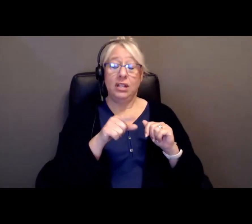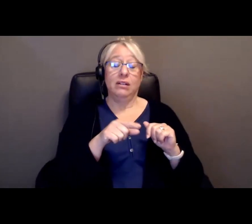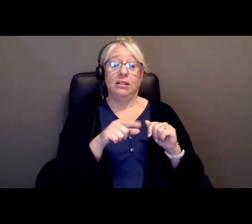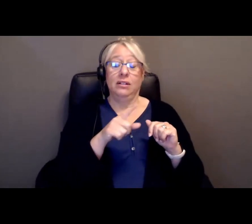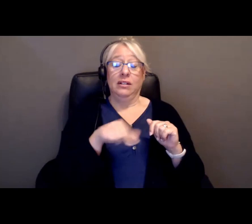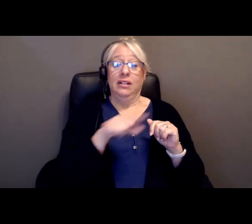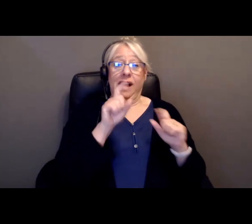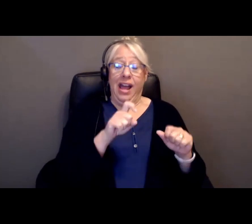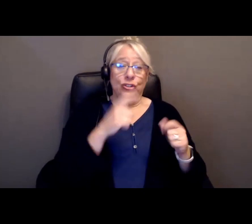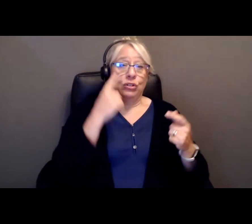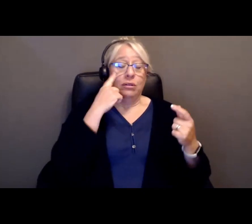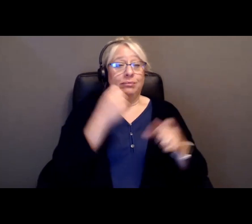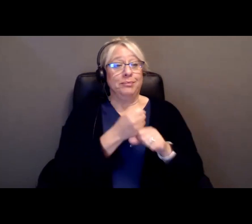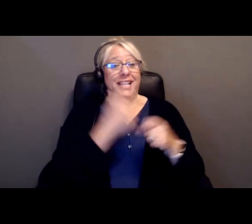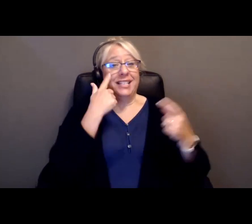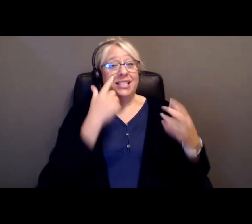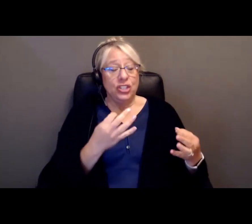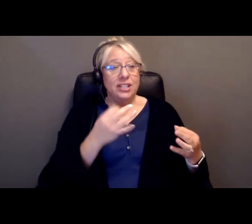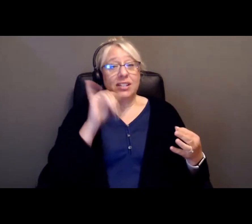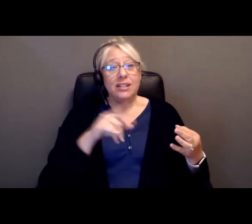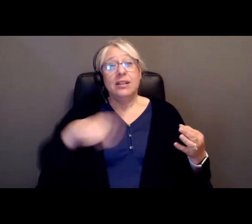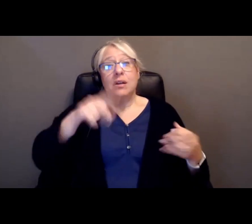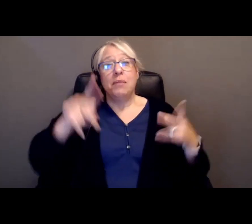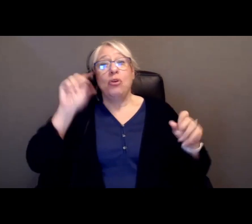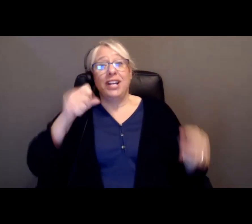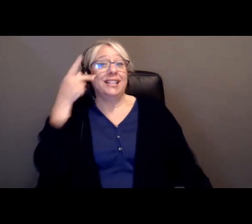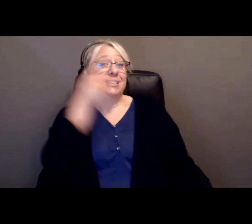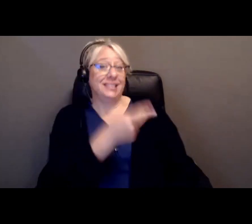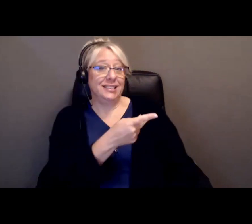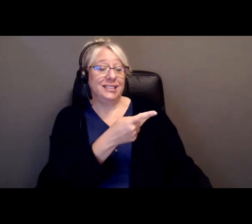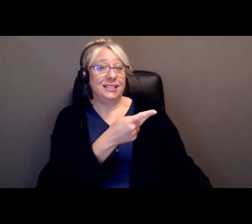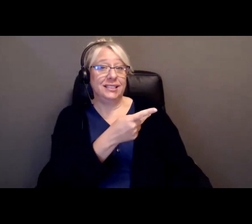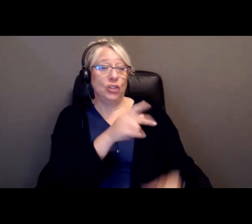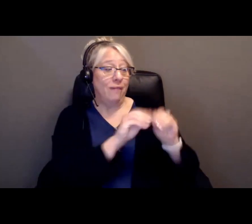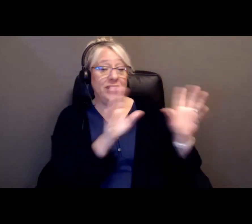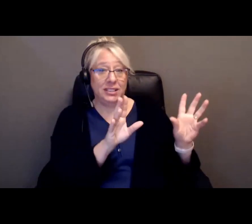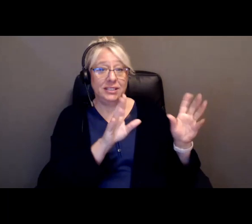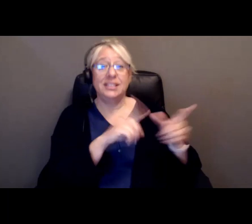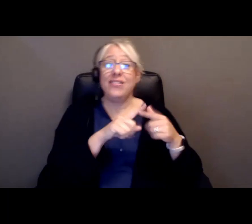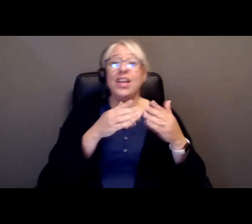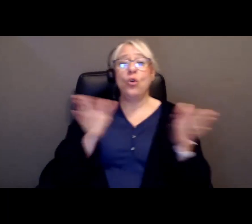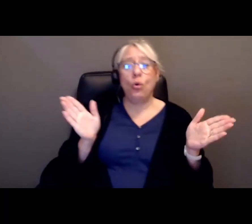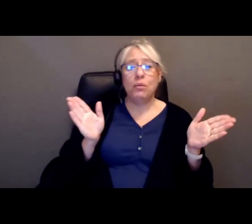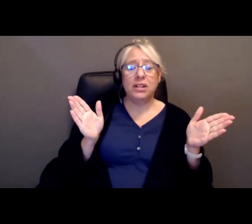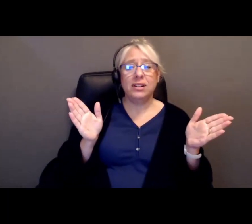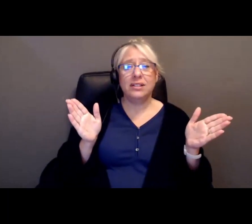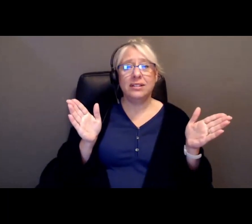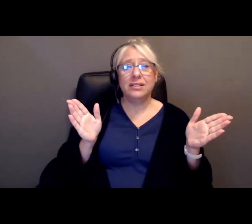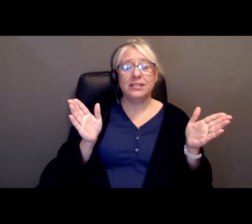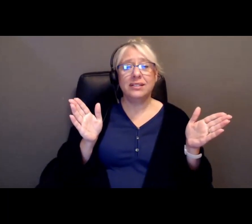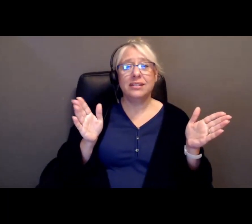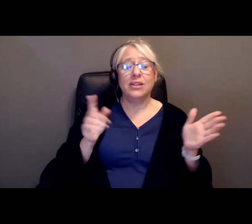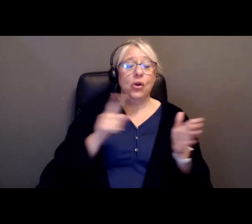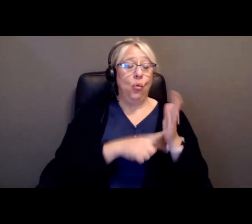visible, I think. And being open about what you as a researcher, who you are, what you're bringing to